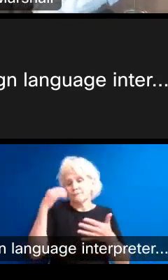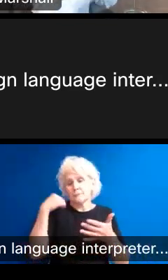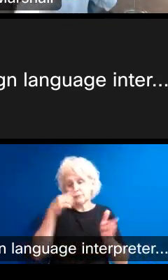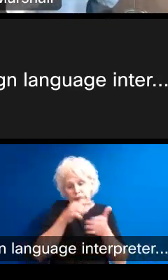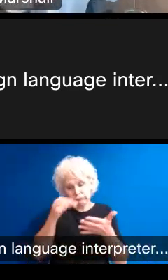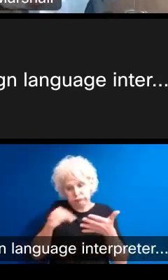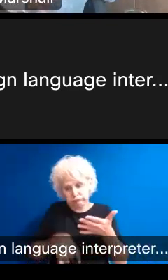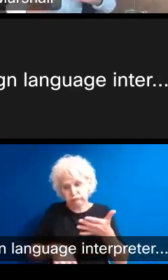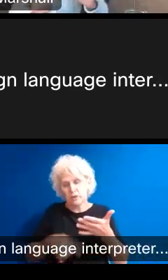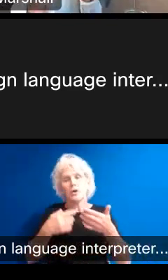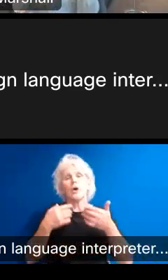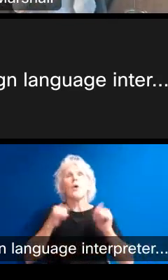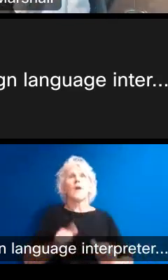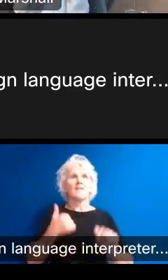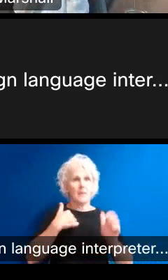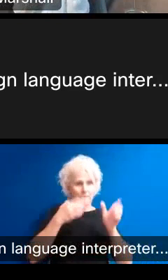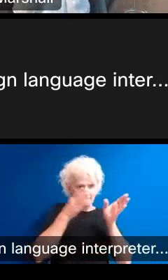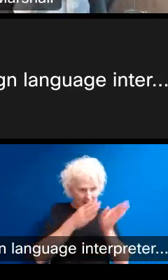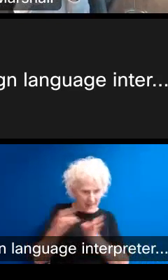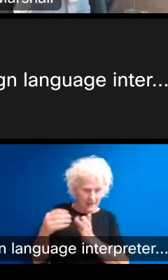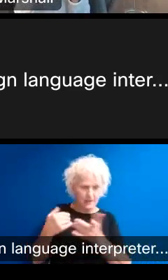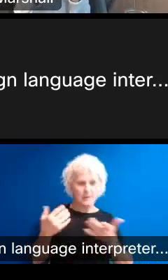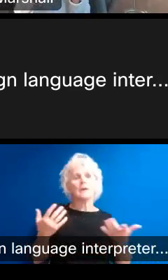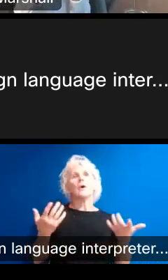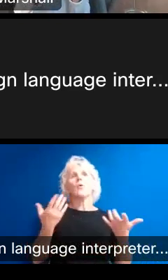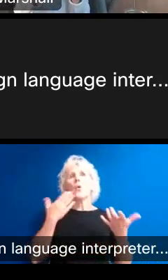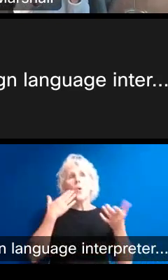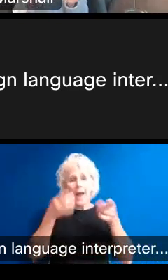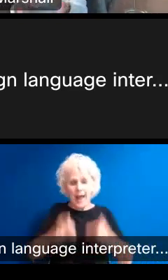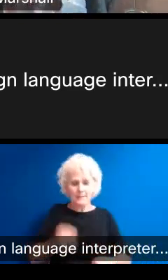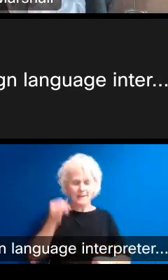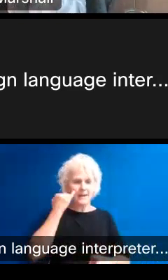crisis plan, here's what's going to happen if things kind of start not going well,